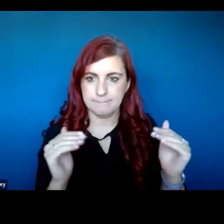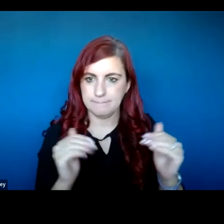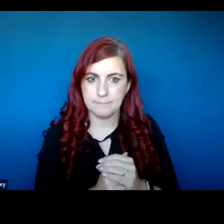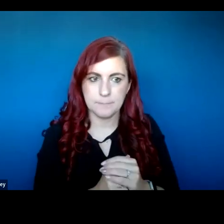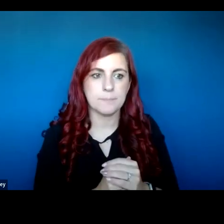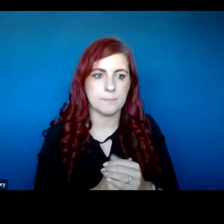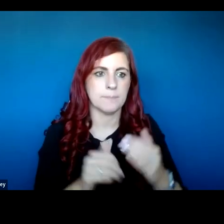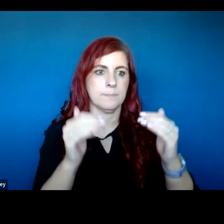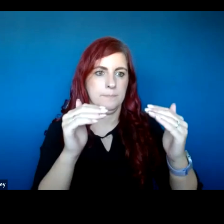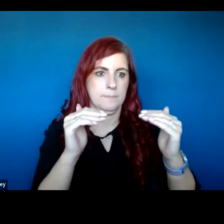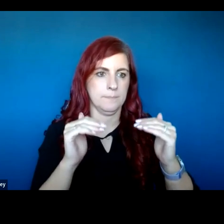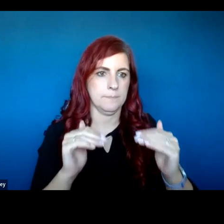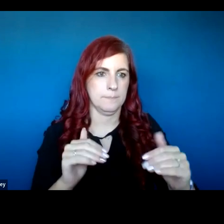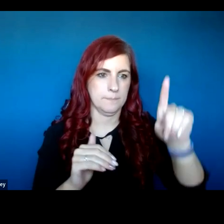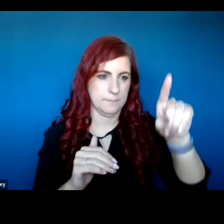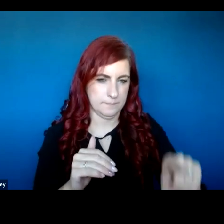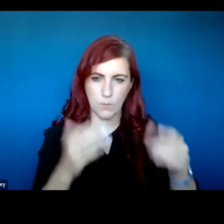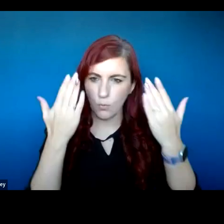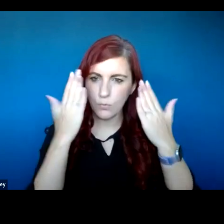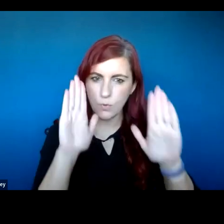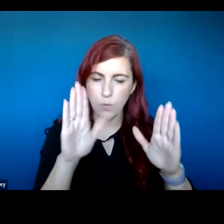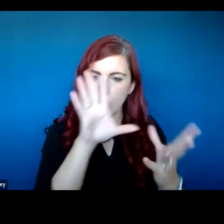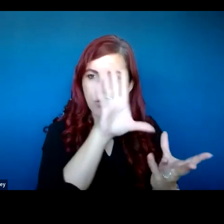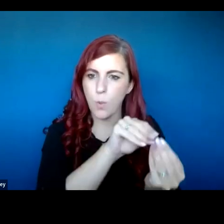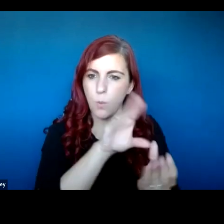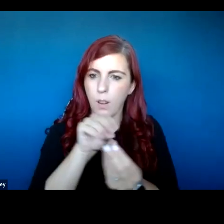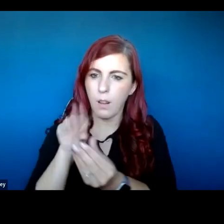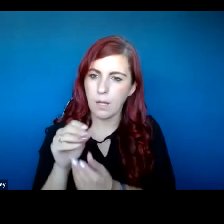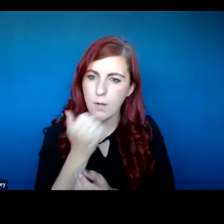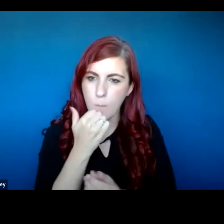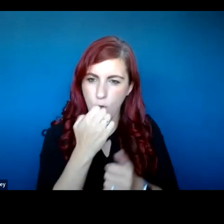So the table on this slide shows that the total number of completed surveys was